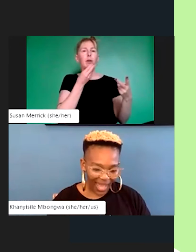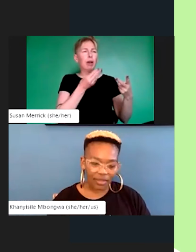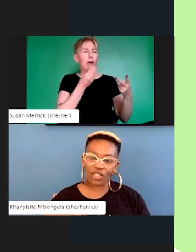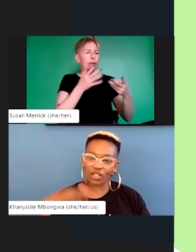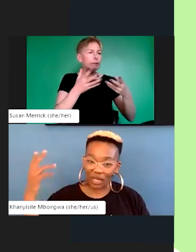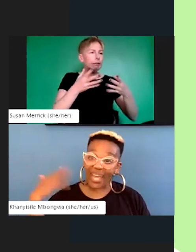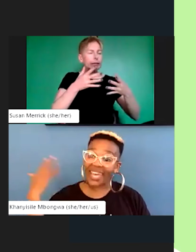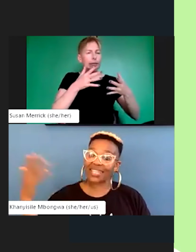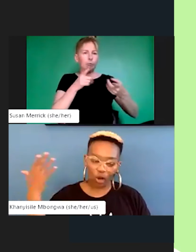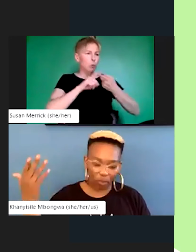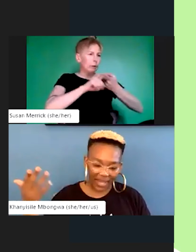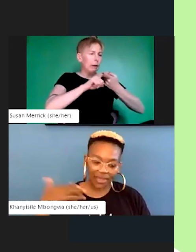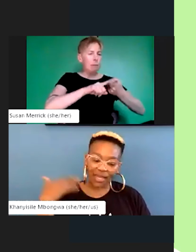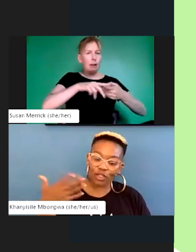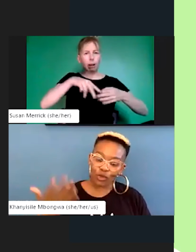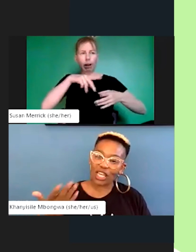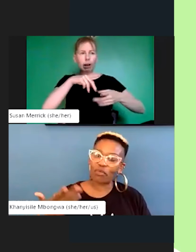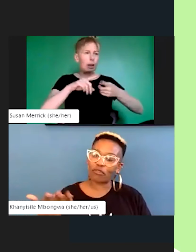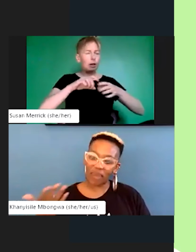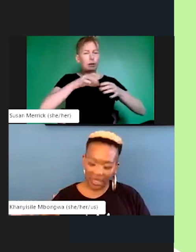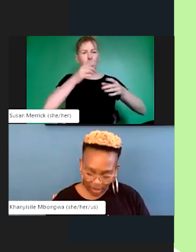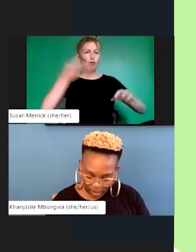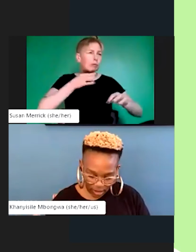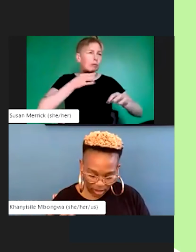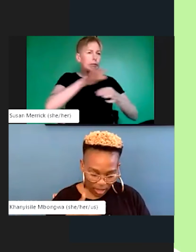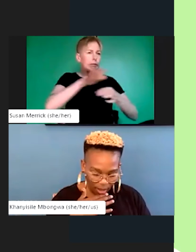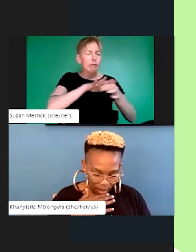And you know, in my head, I go back, there is no table for my seat.